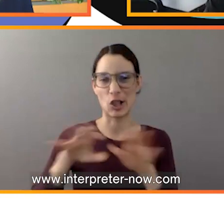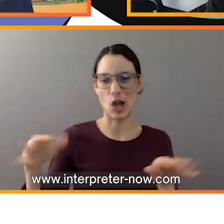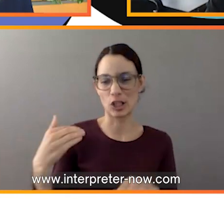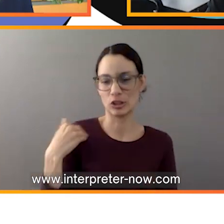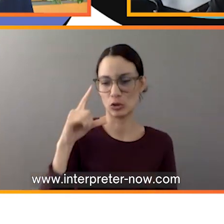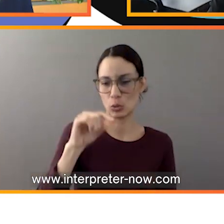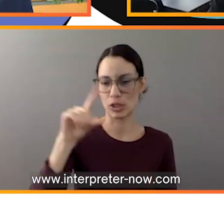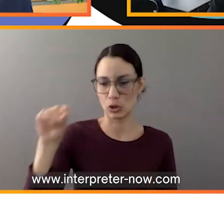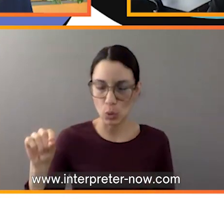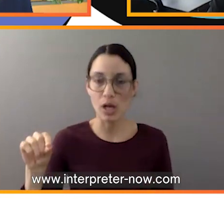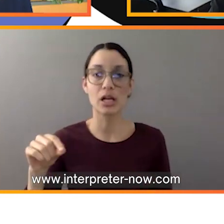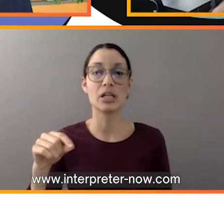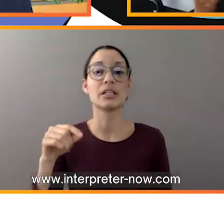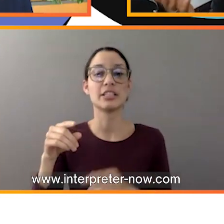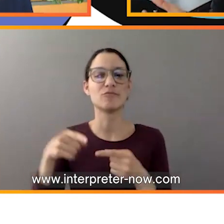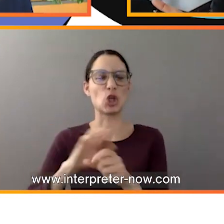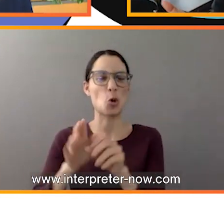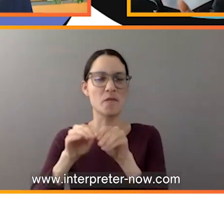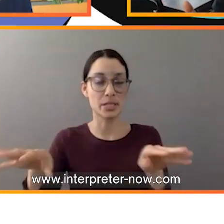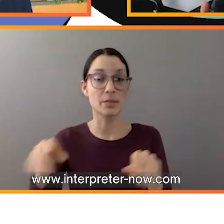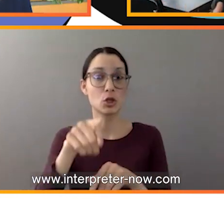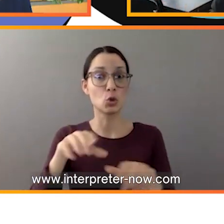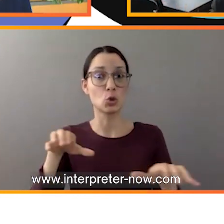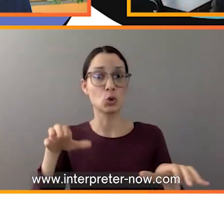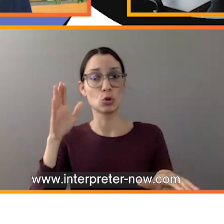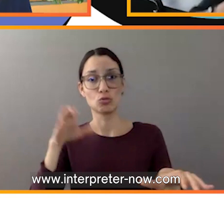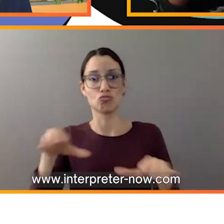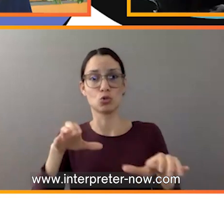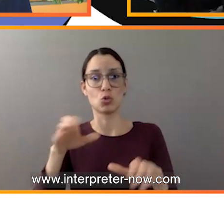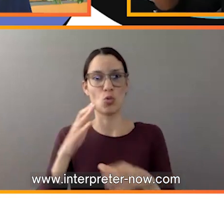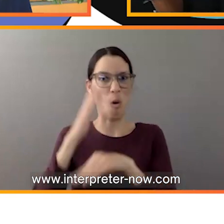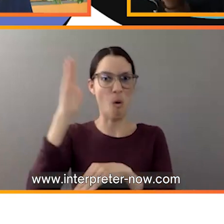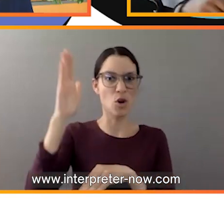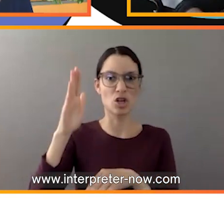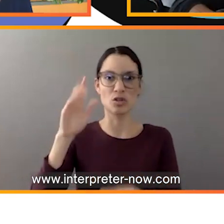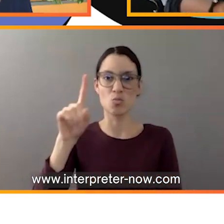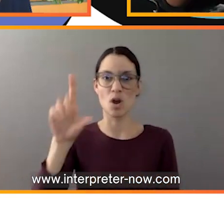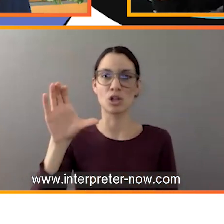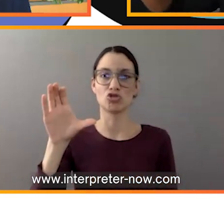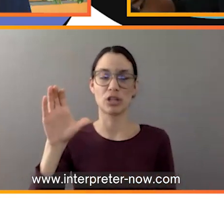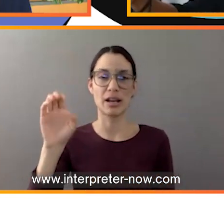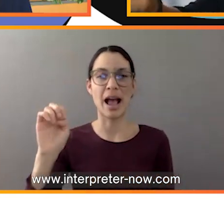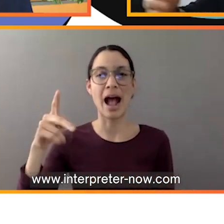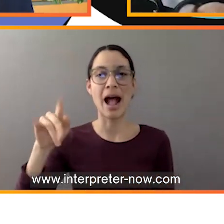Why do you feel the need to launch a podcast in the middle of a pandemic, then also write the book?